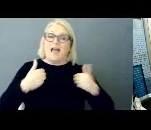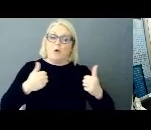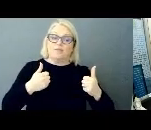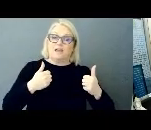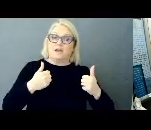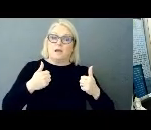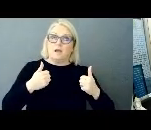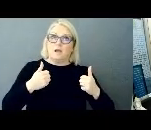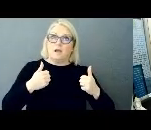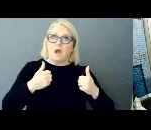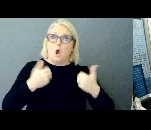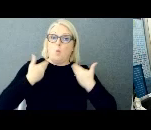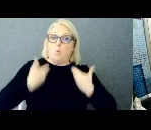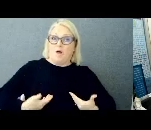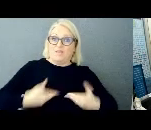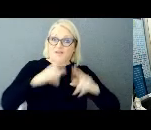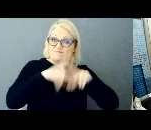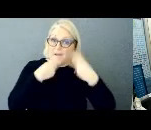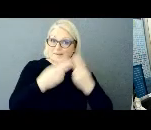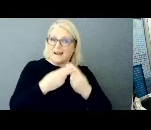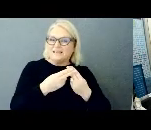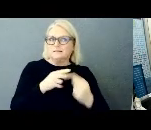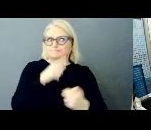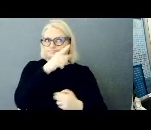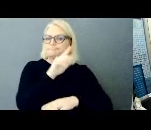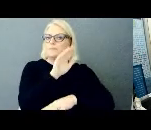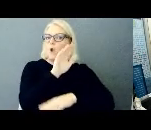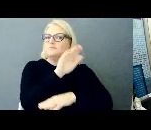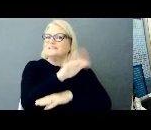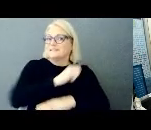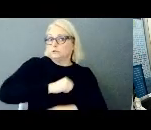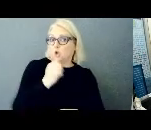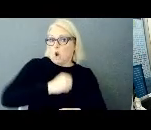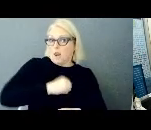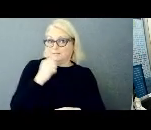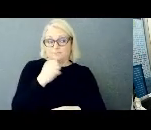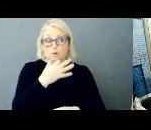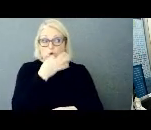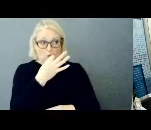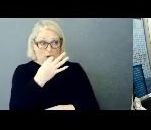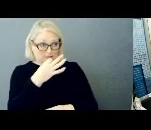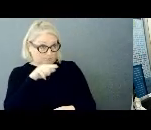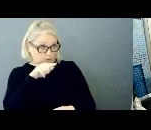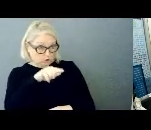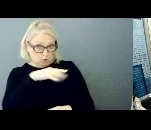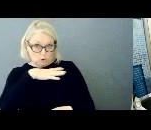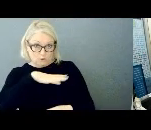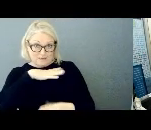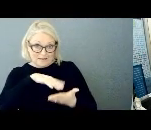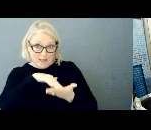We've done a pilot of this, and it turns out, if you ask families if they're in need and do a warm referral to a financial counsellor,